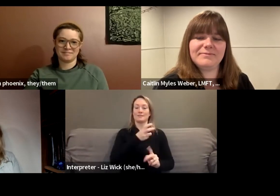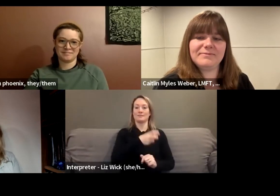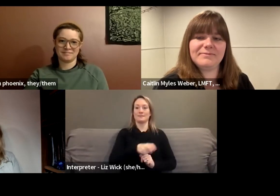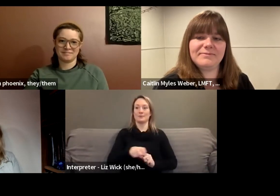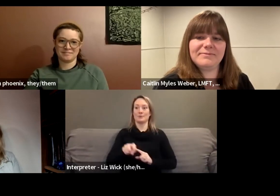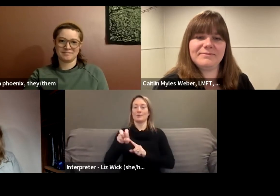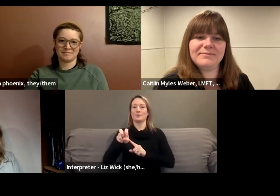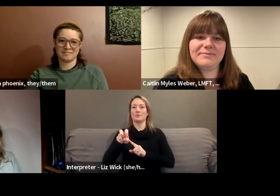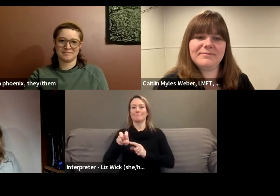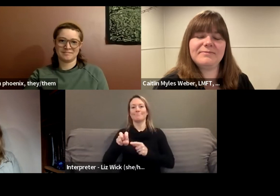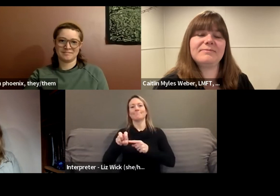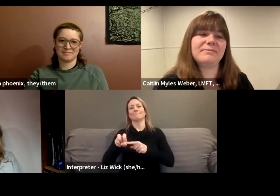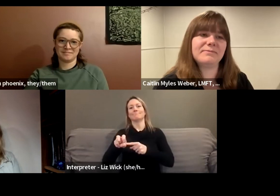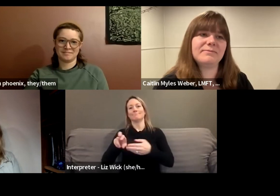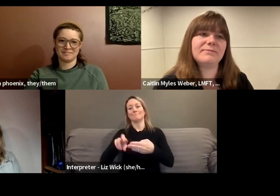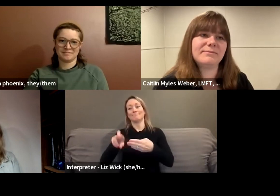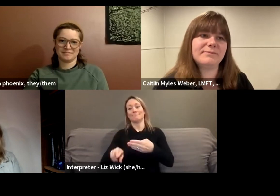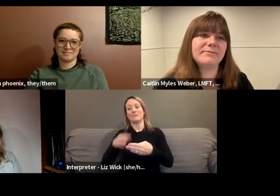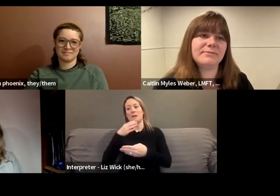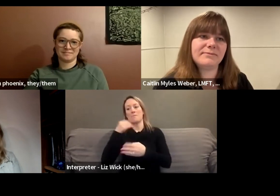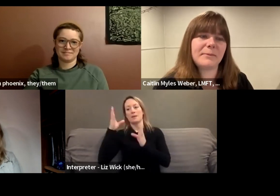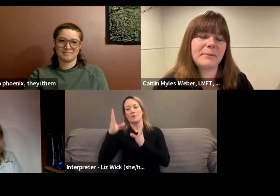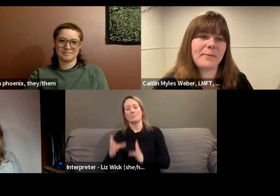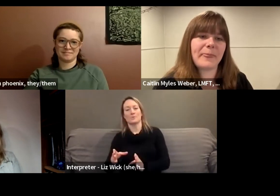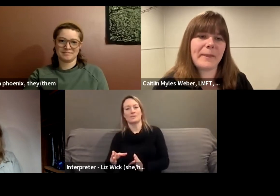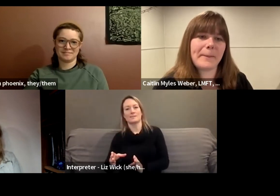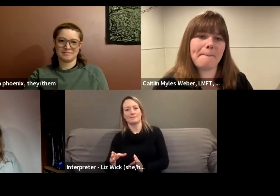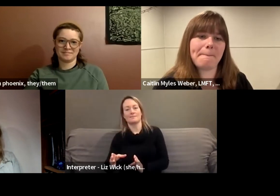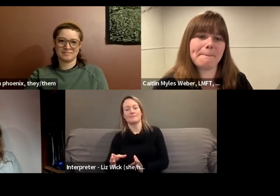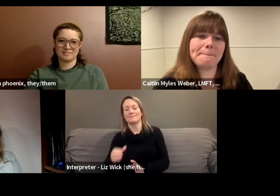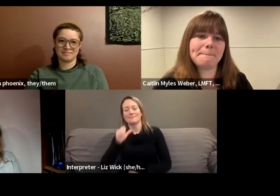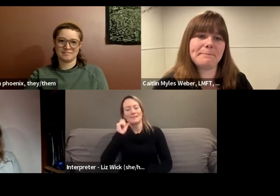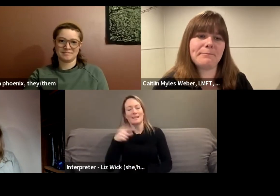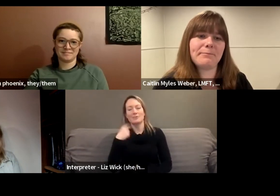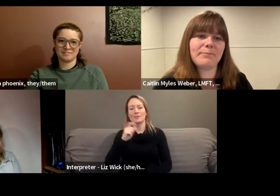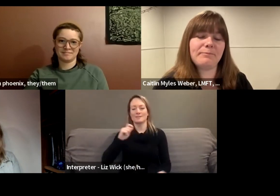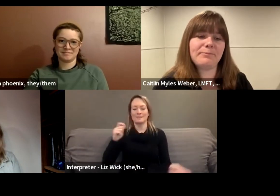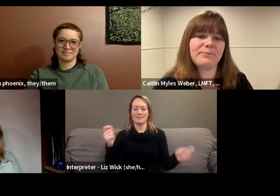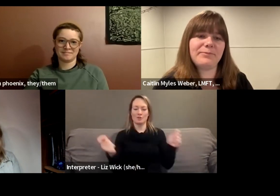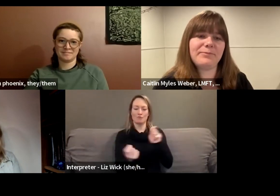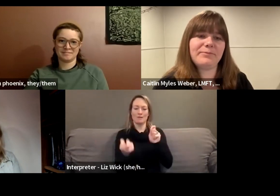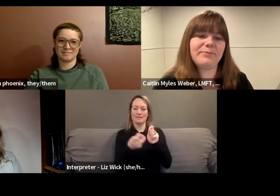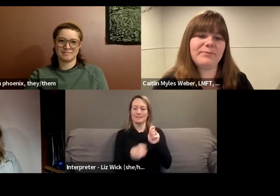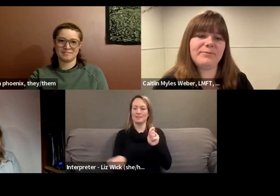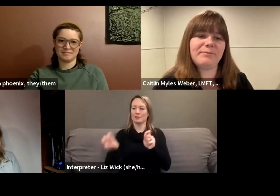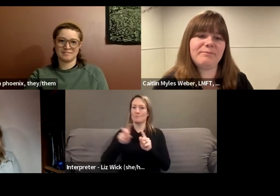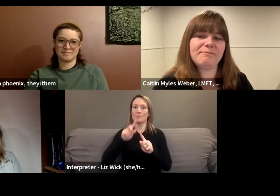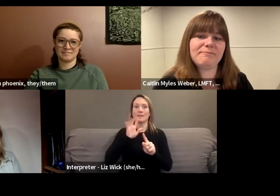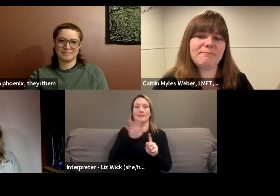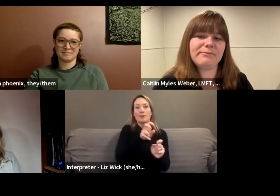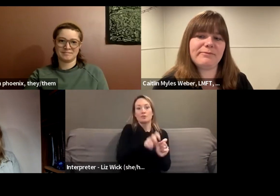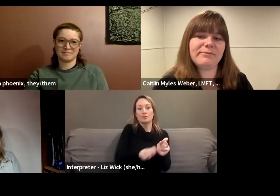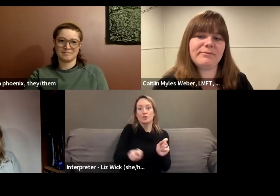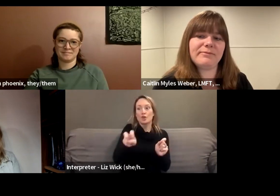a better person because not just of the transition, but of the journey and the discoveries and the learning